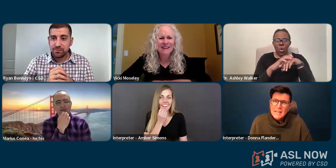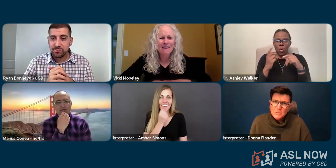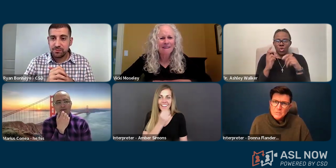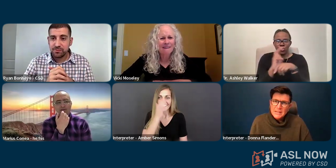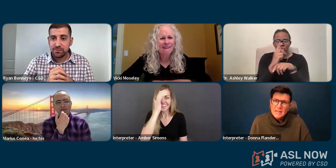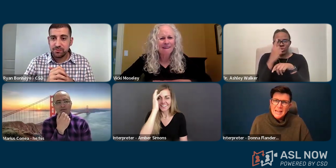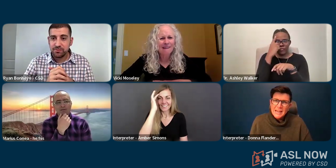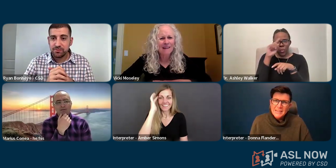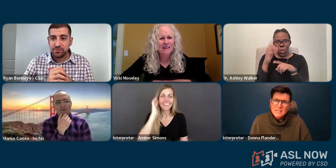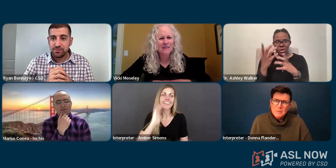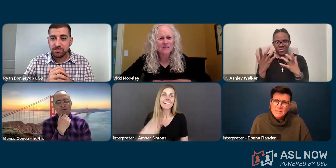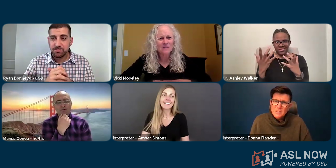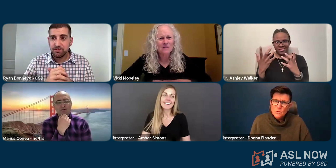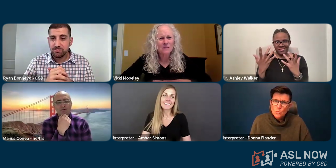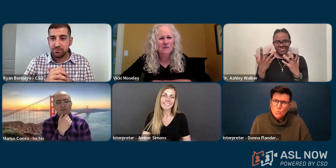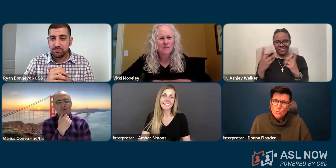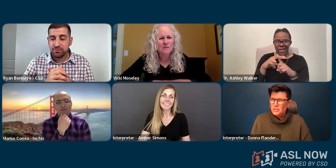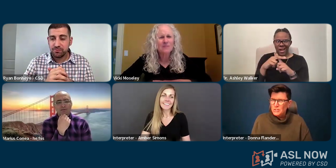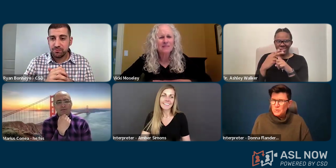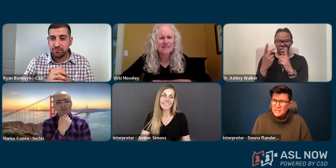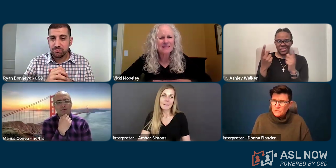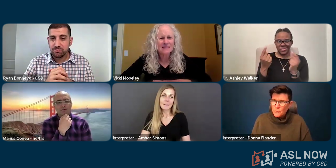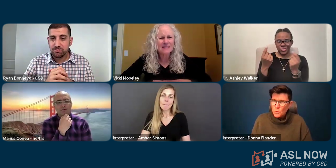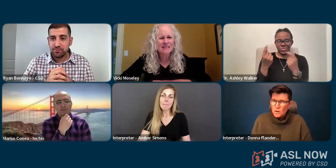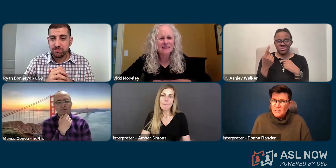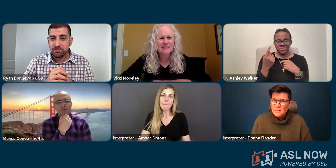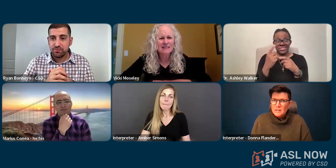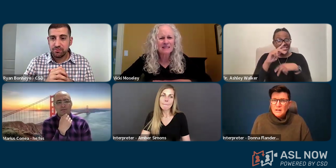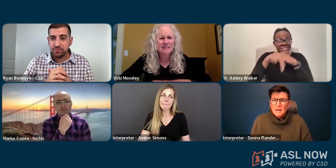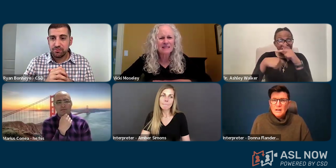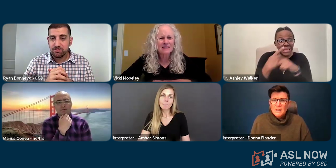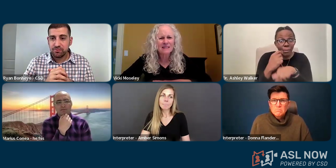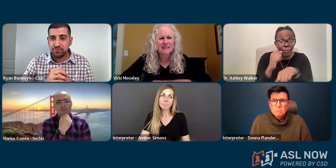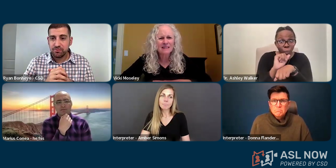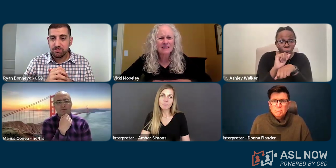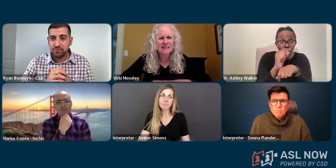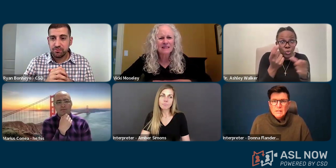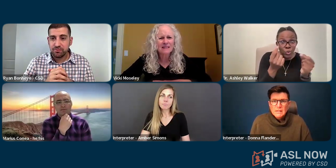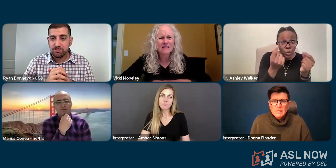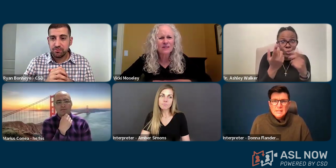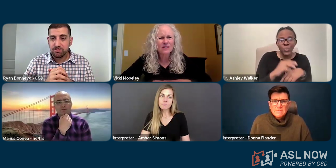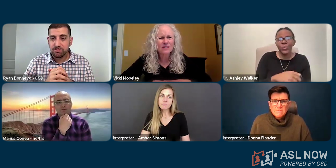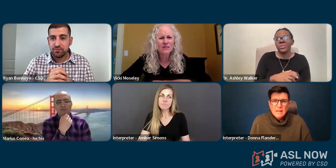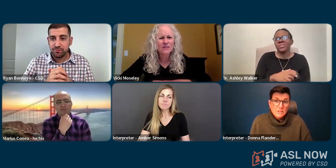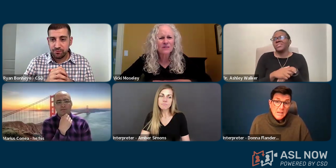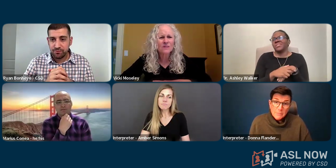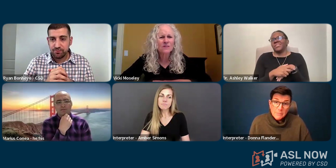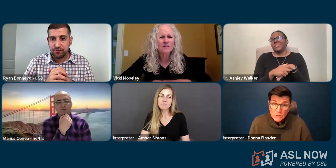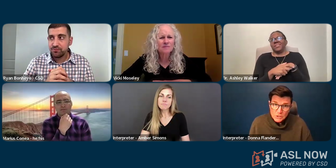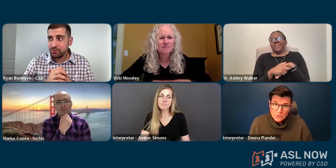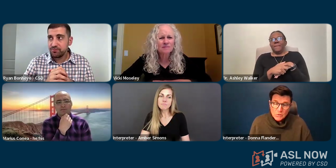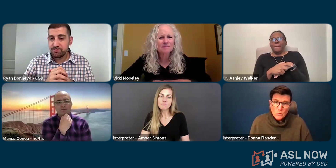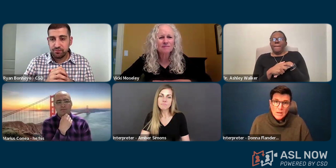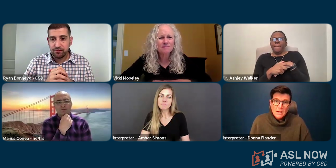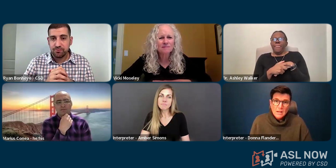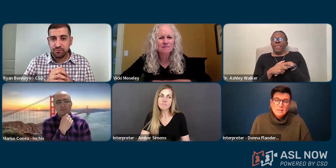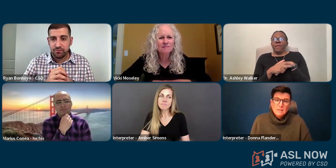This is Ashley speaking. I think it depends on what you're using it for. Is it and the type of work that you do as well.